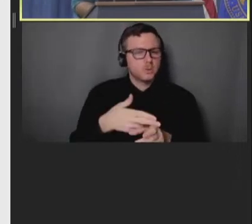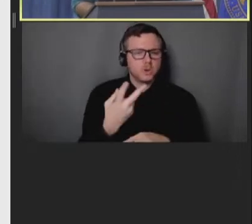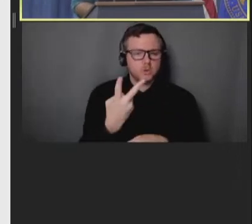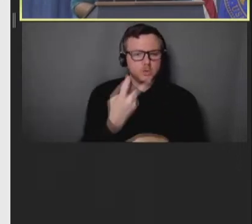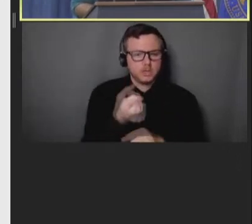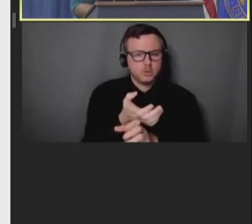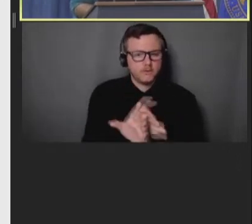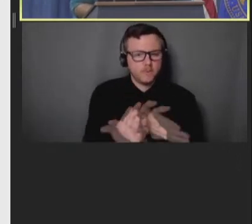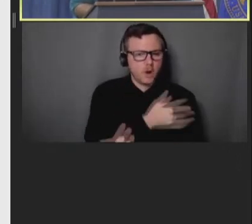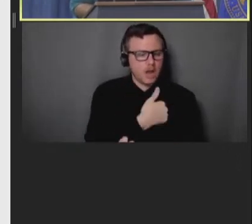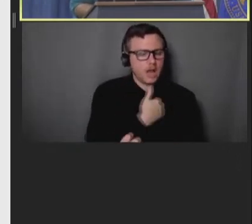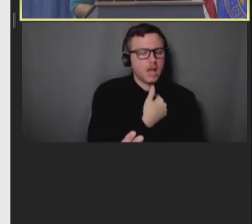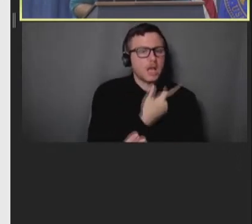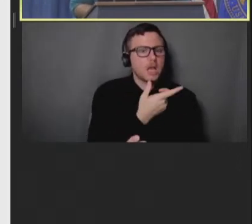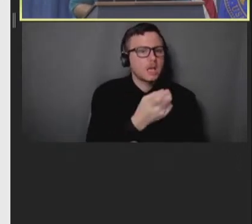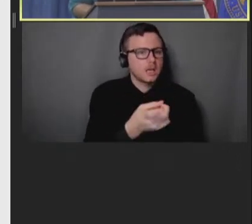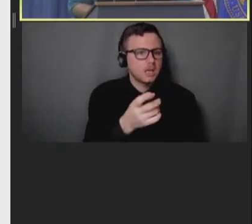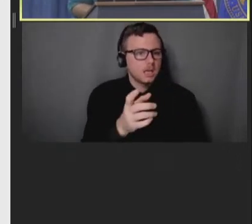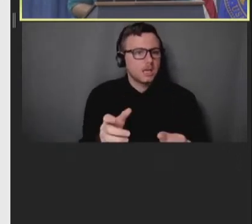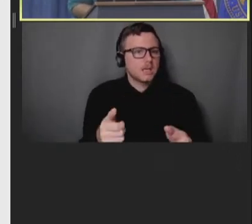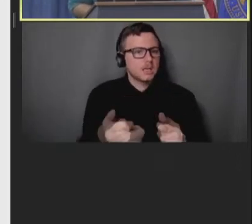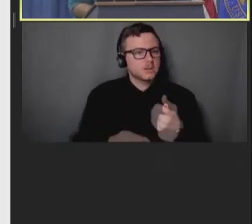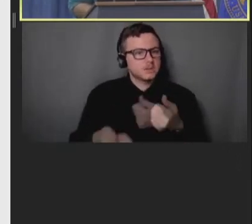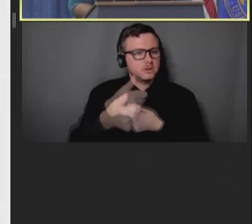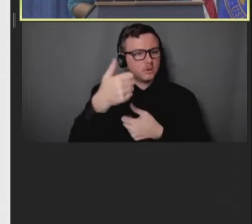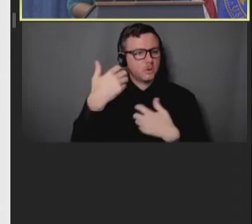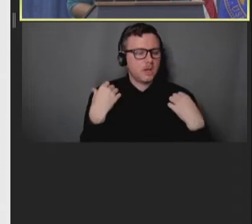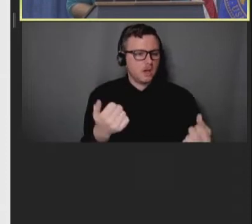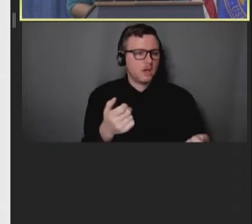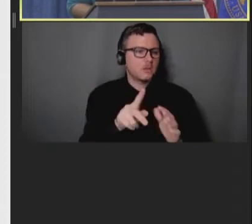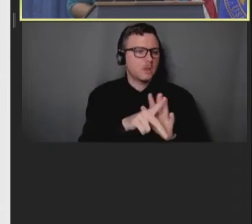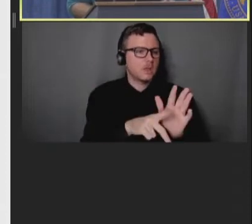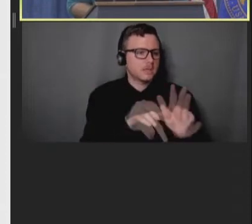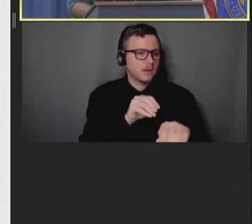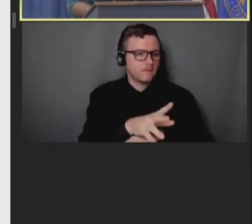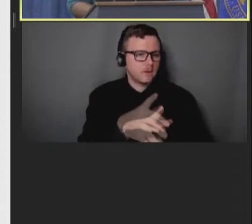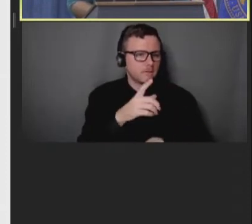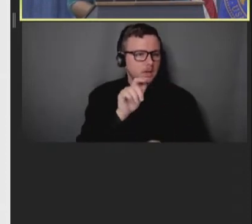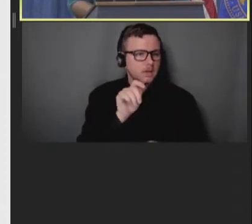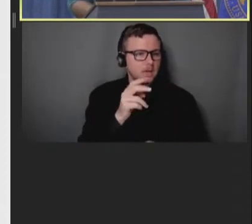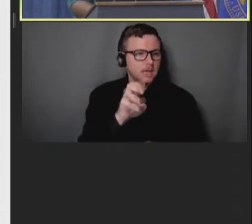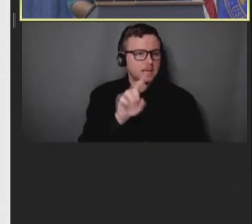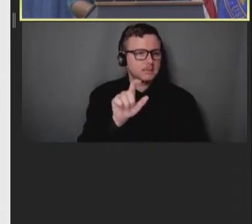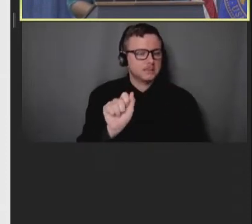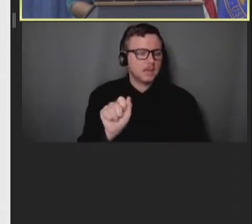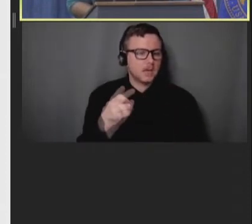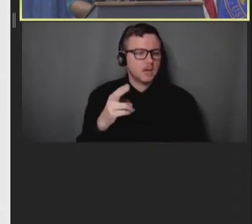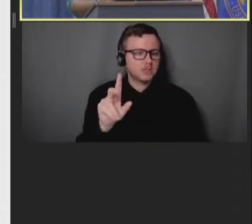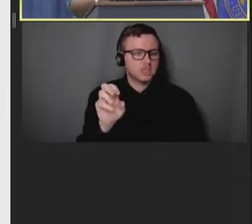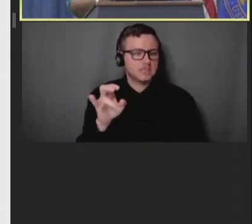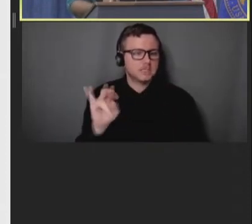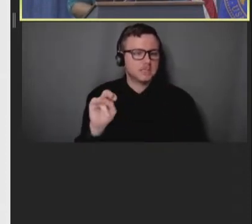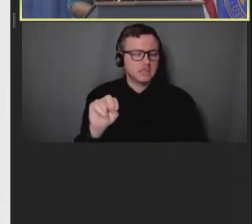I served as the senior health policy advisor to Asa Hutchinson in Arkansas, so I was there